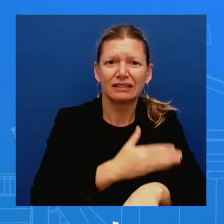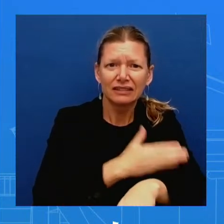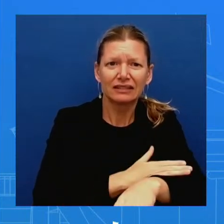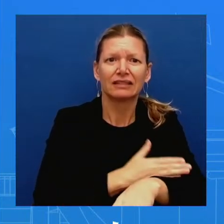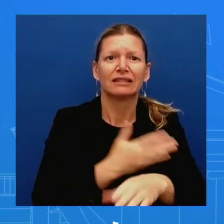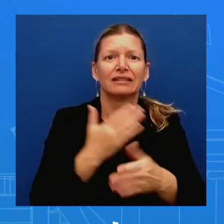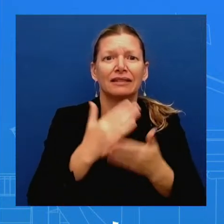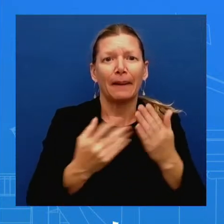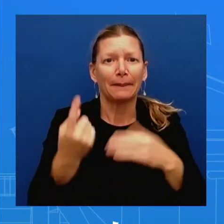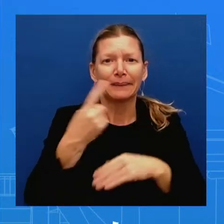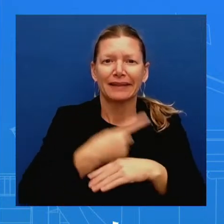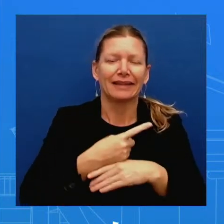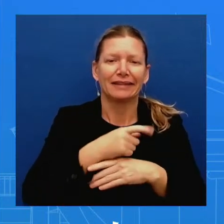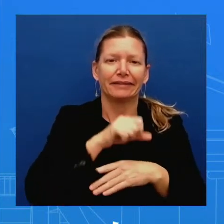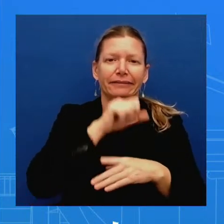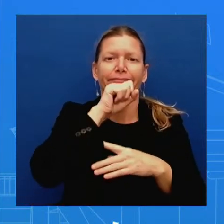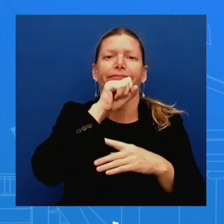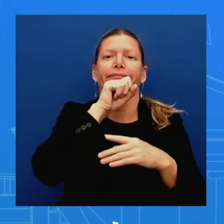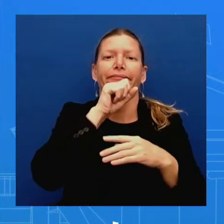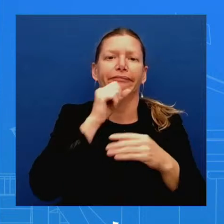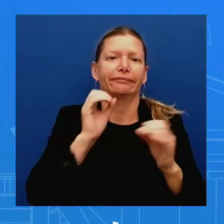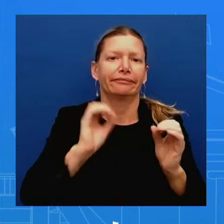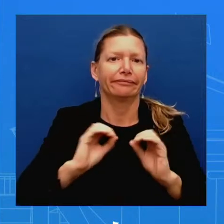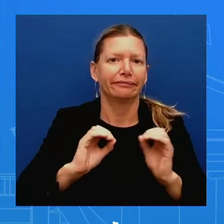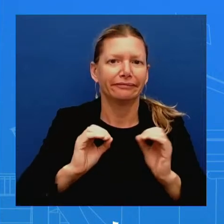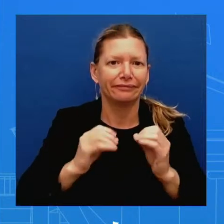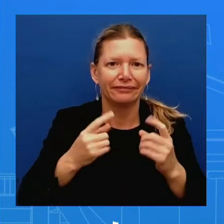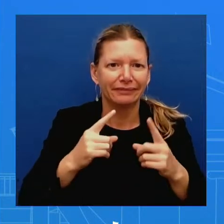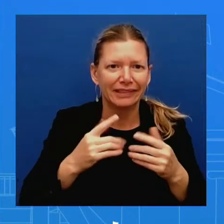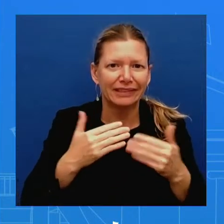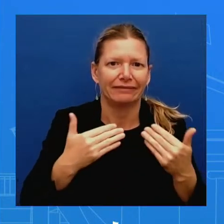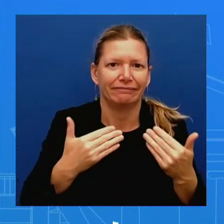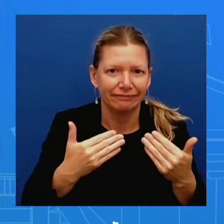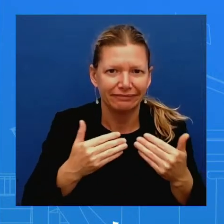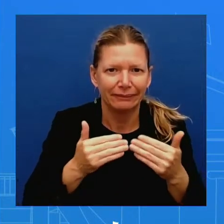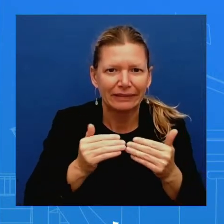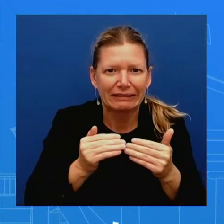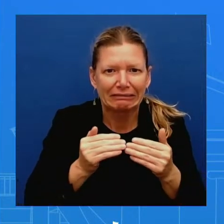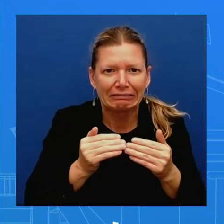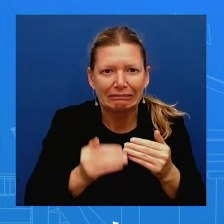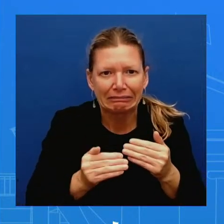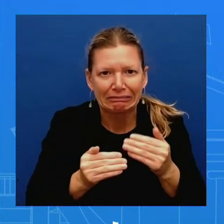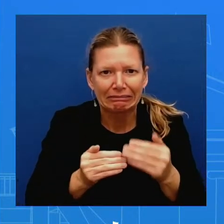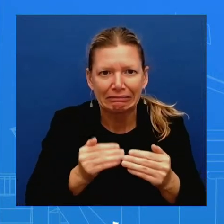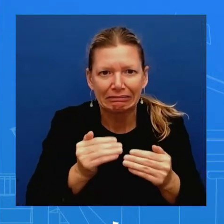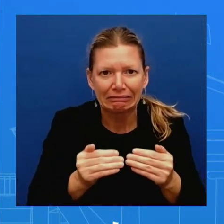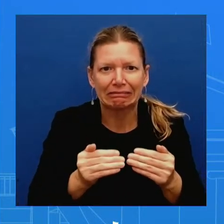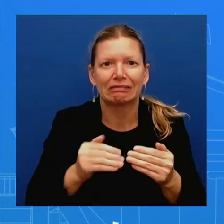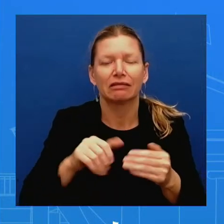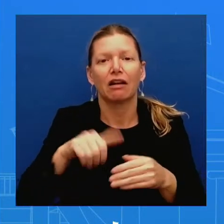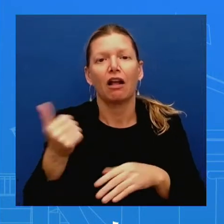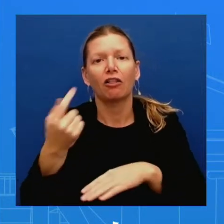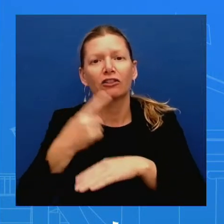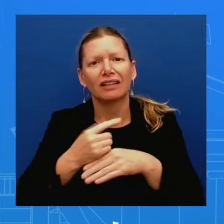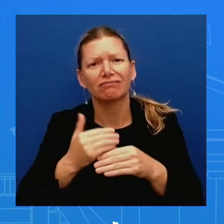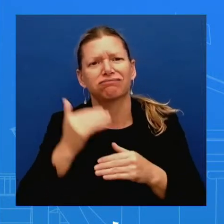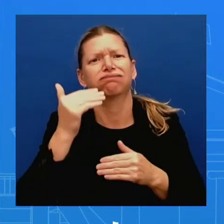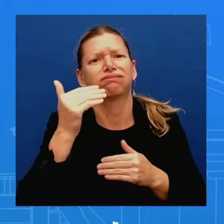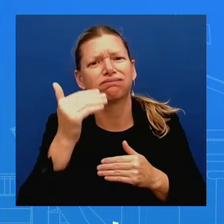And it takes intentional fortitude and leadership and vision of the fact that we're stronger when we're together, that diversity is -- is our strength,